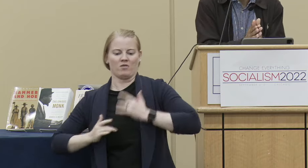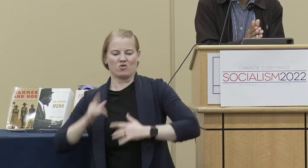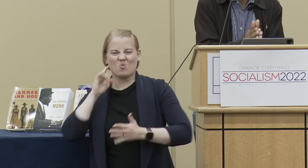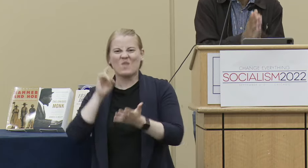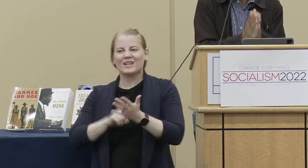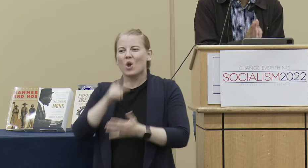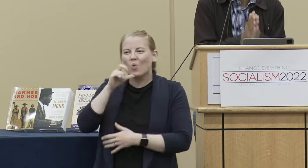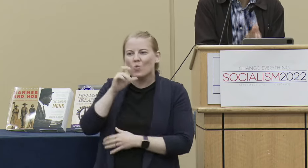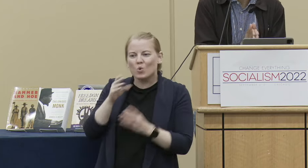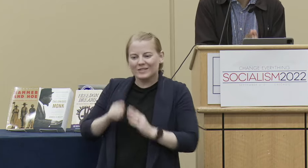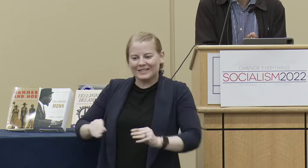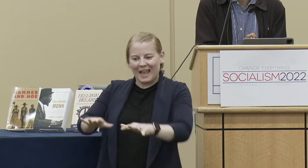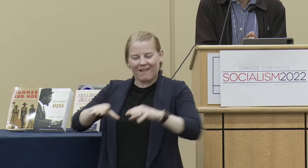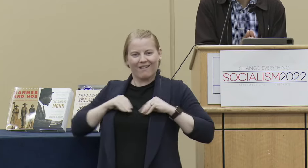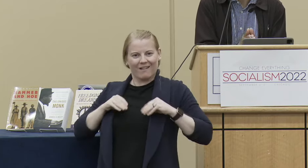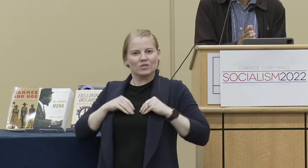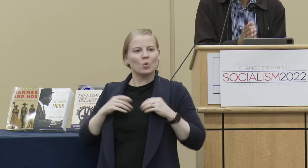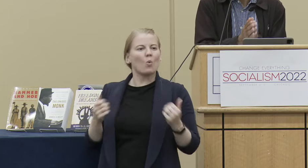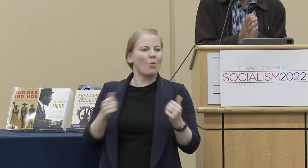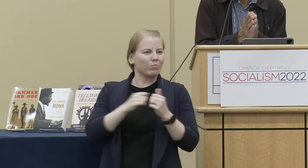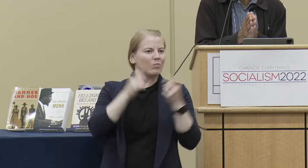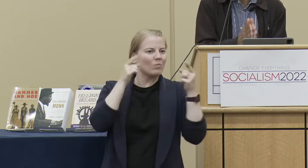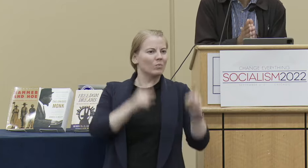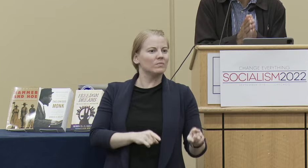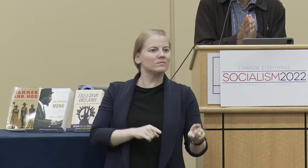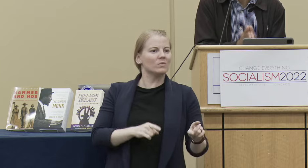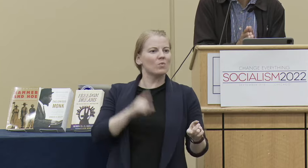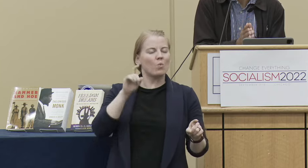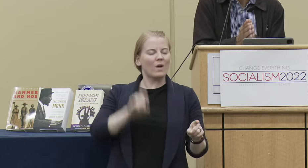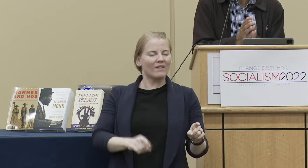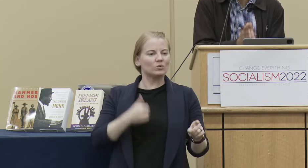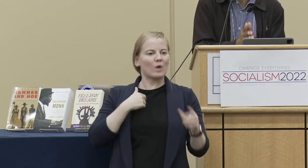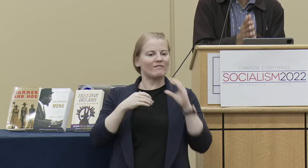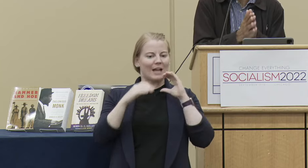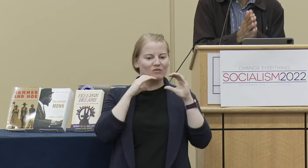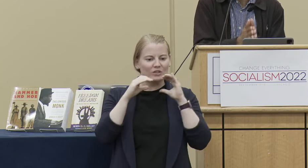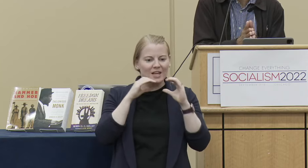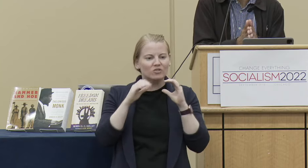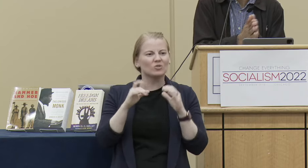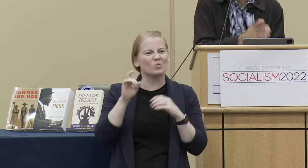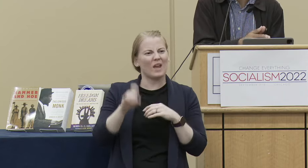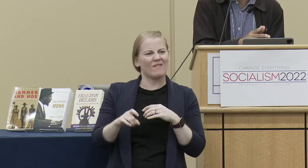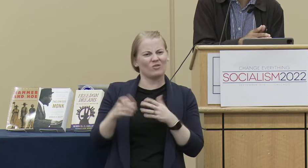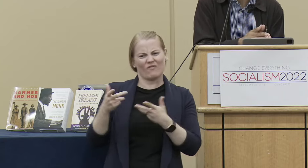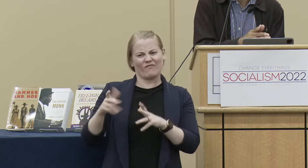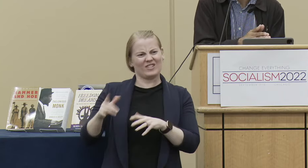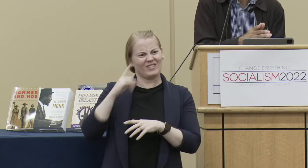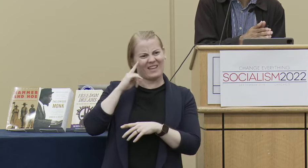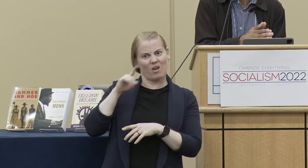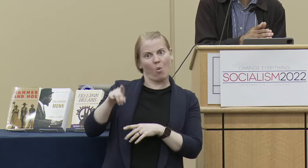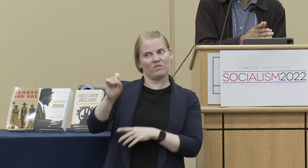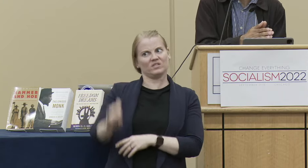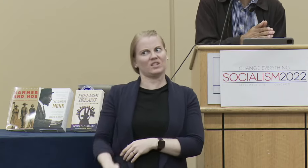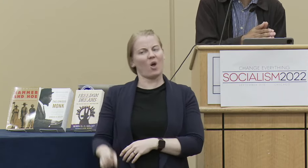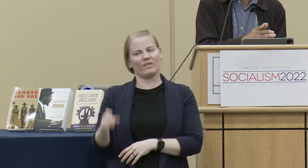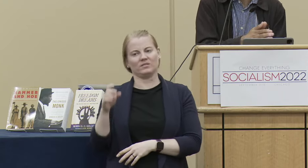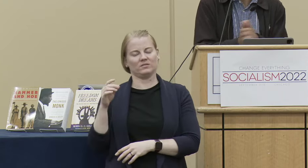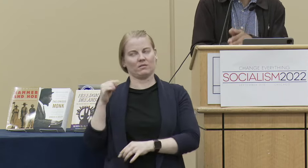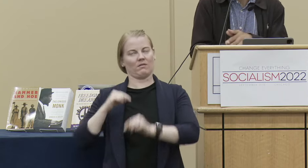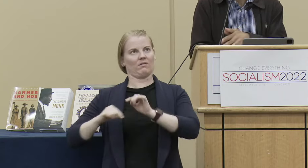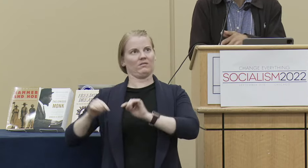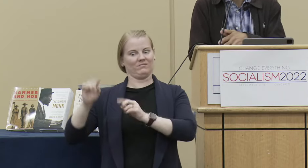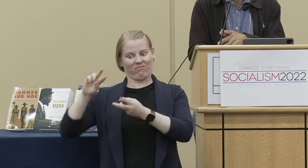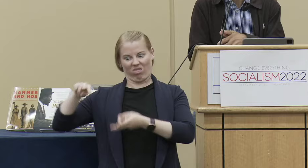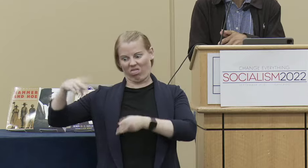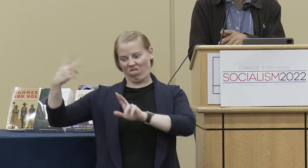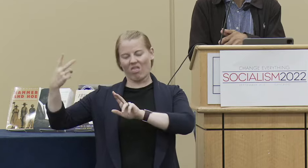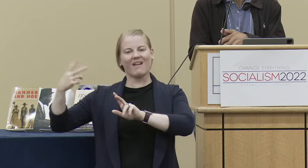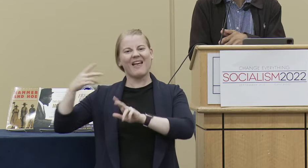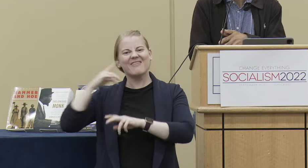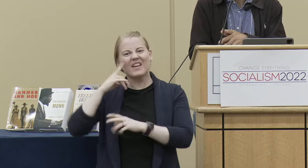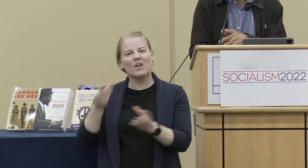recognize whose land it really is . I'm with you on that. We